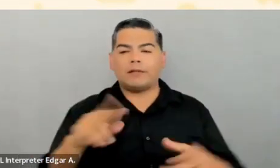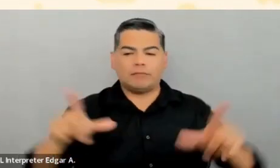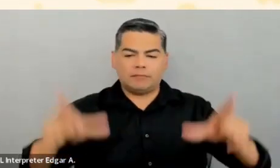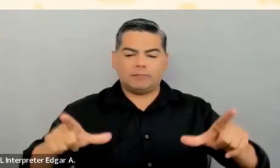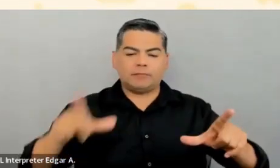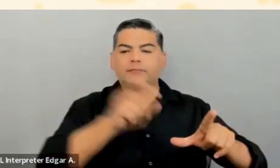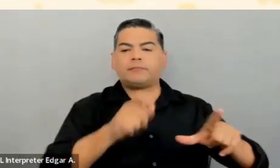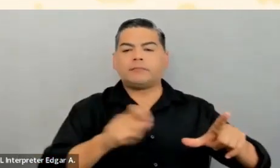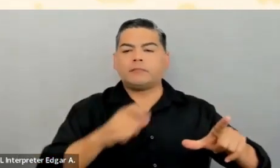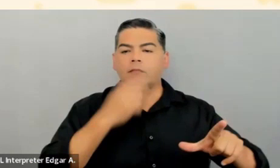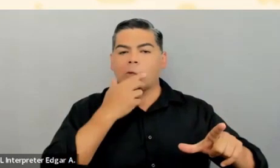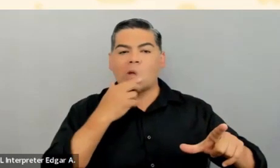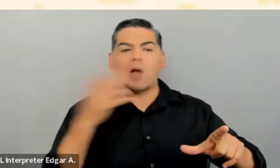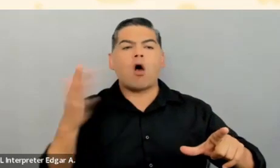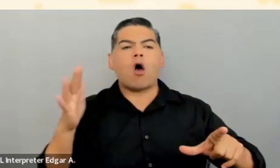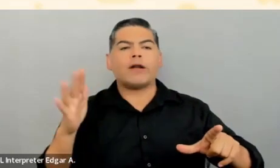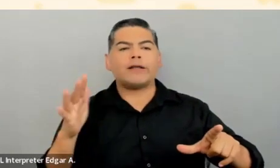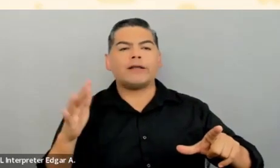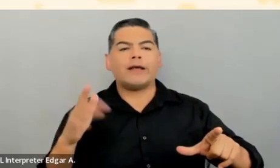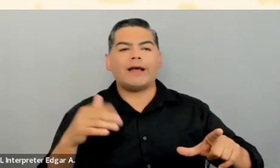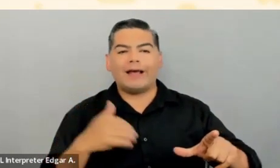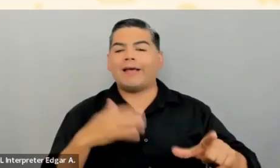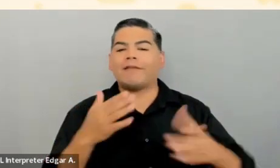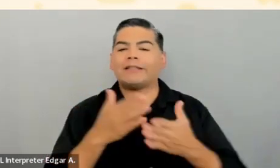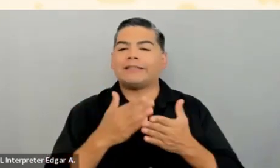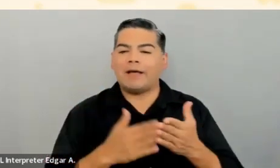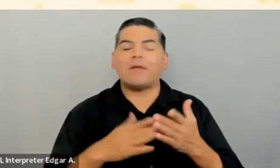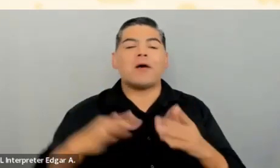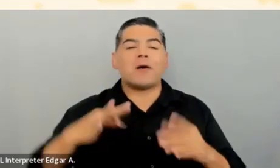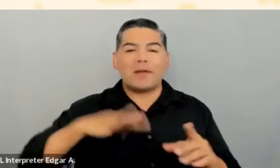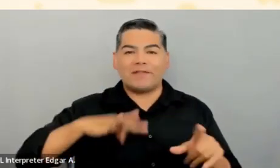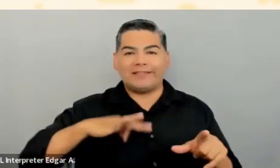So I already get some benefits and I do actually use a little bit